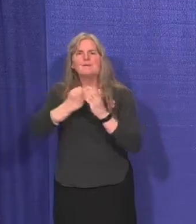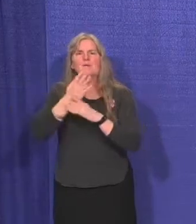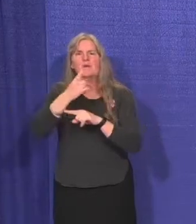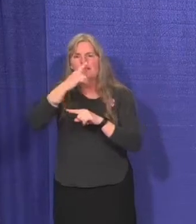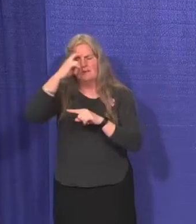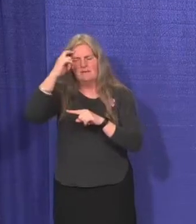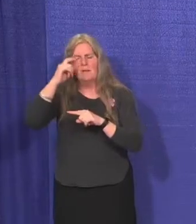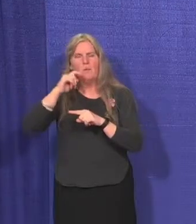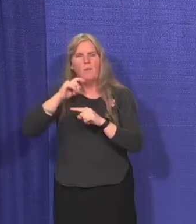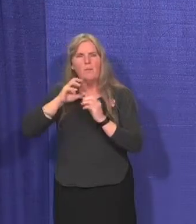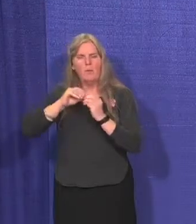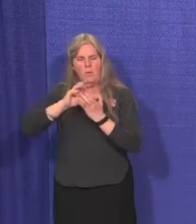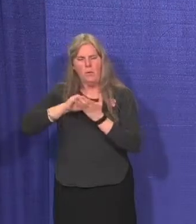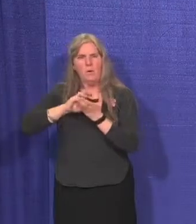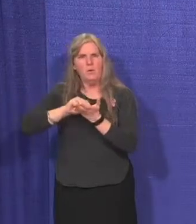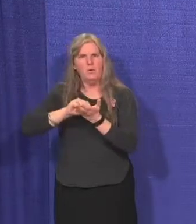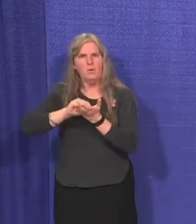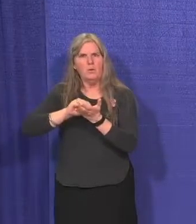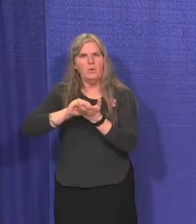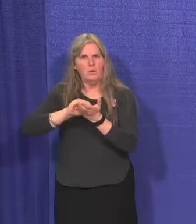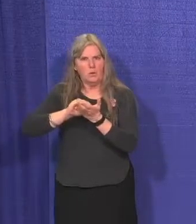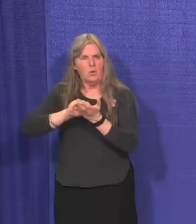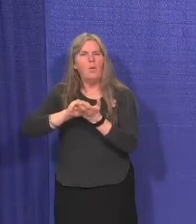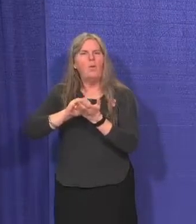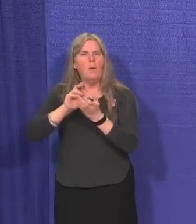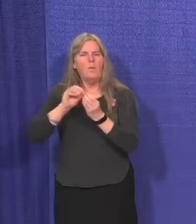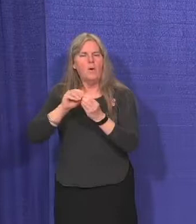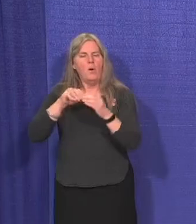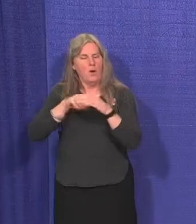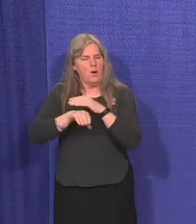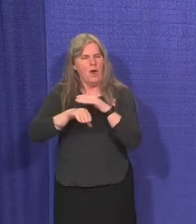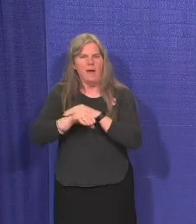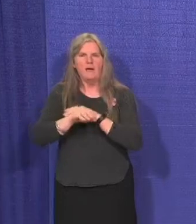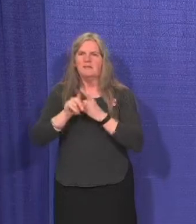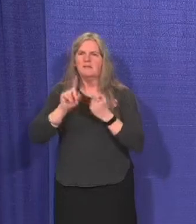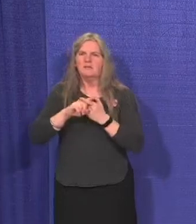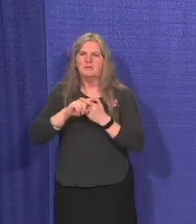That will come with time and I'm